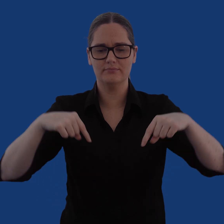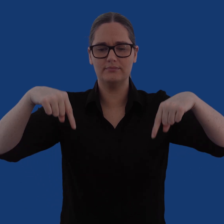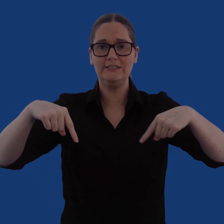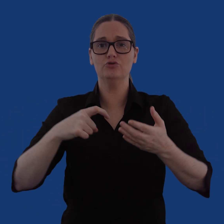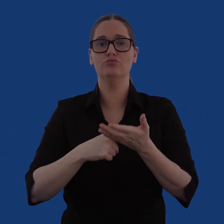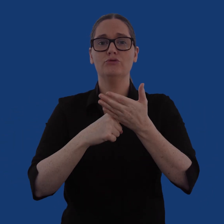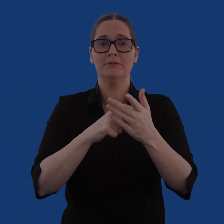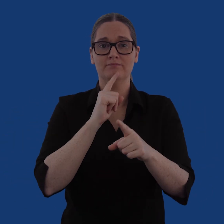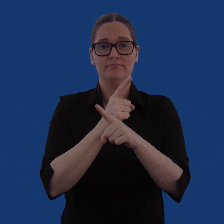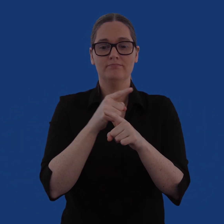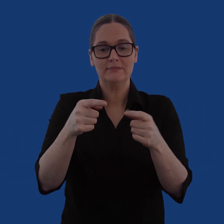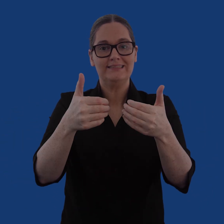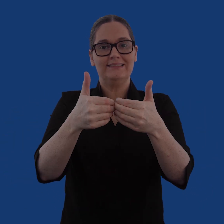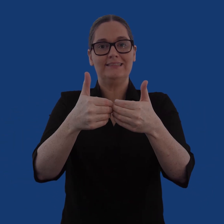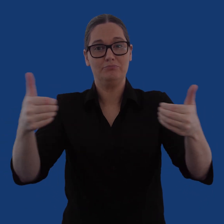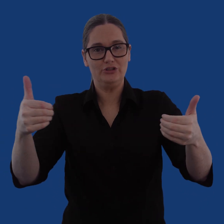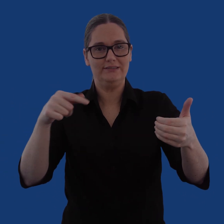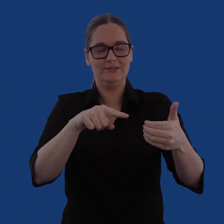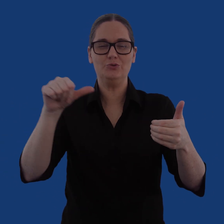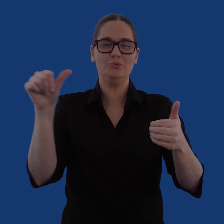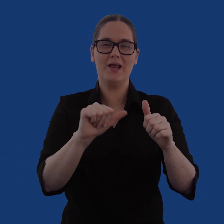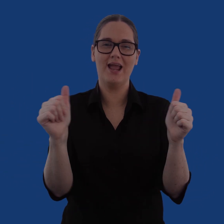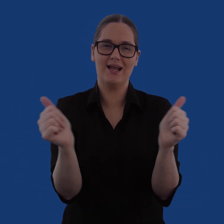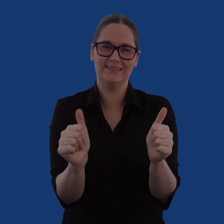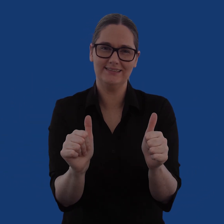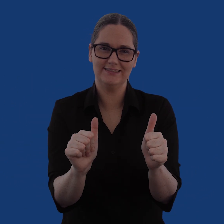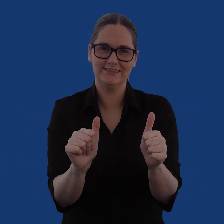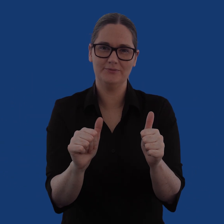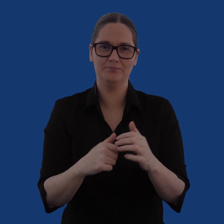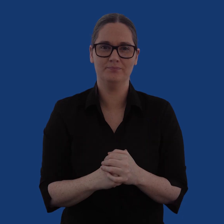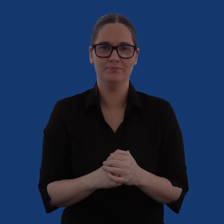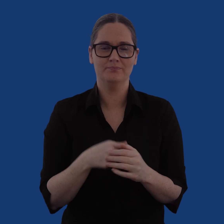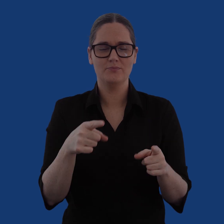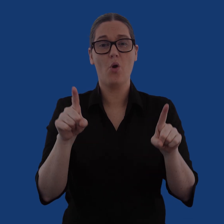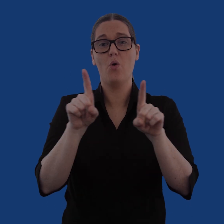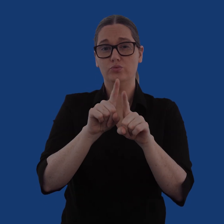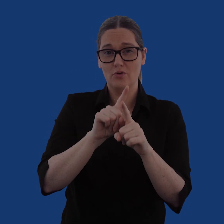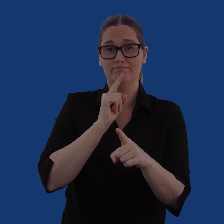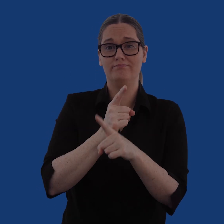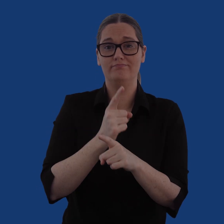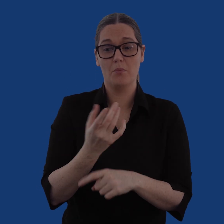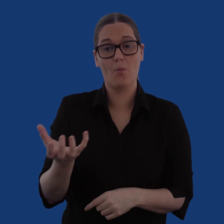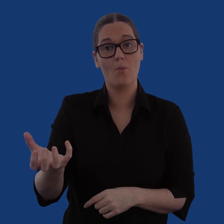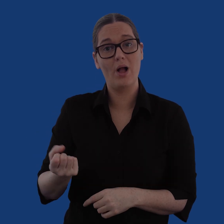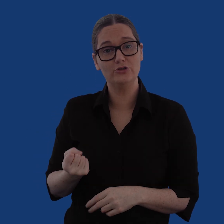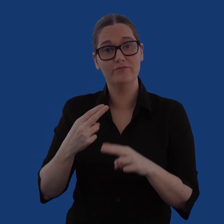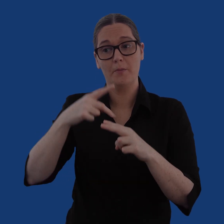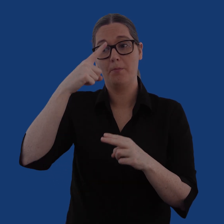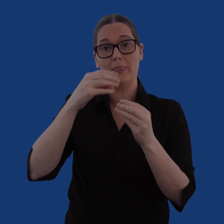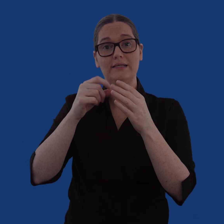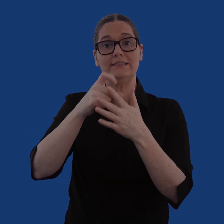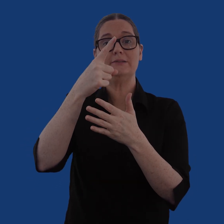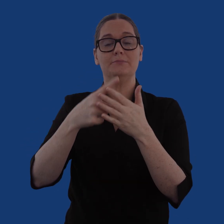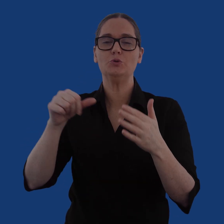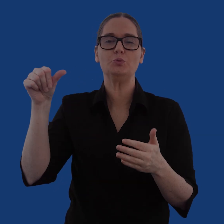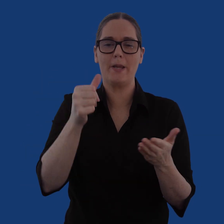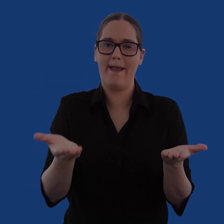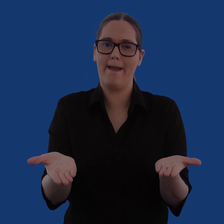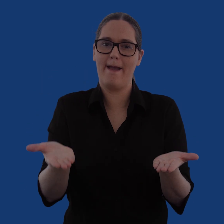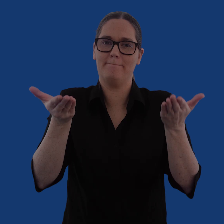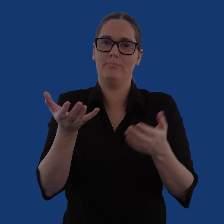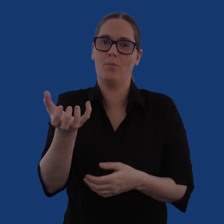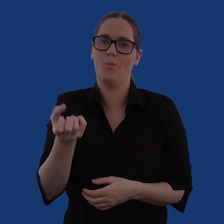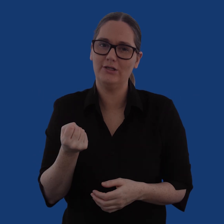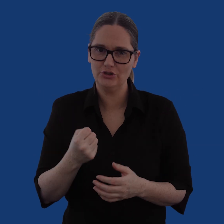Recommendation 7.32 said we should end segregated employment and lift wages for people with disability.